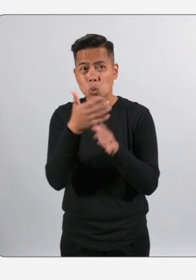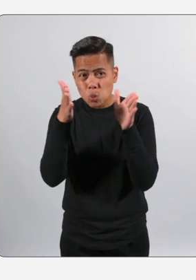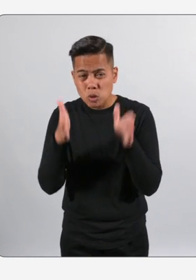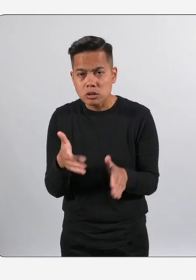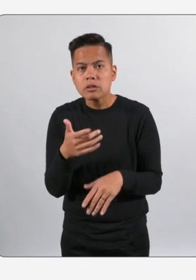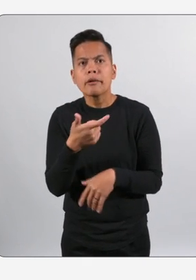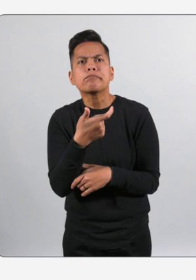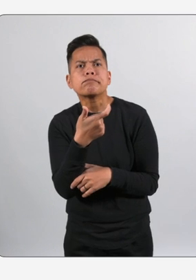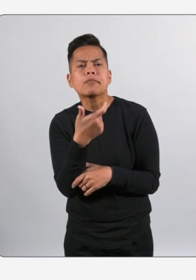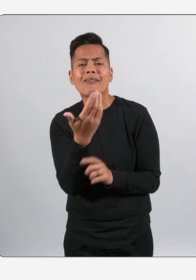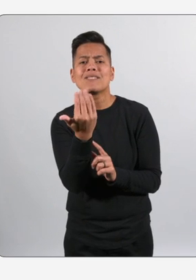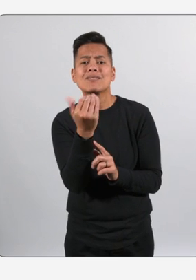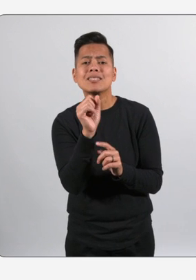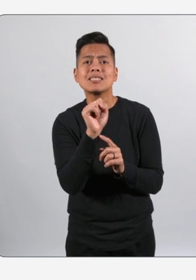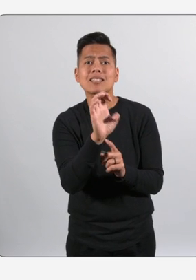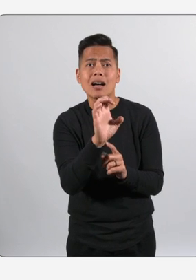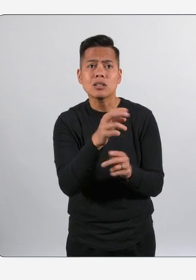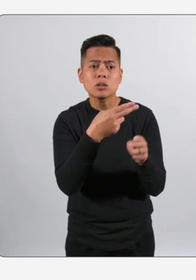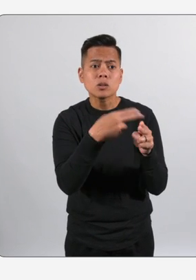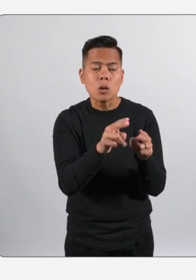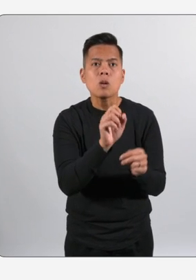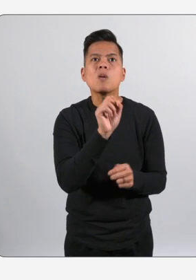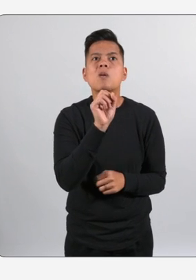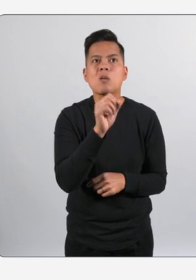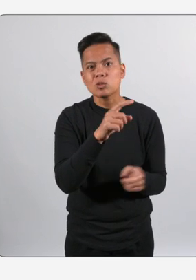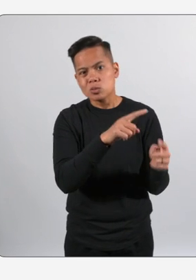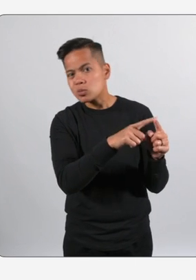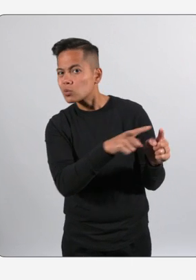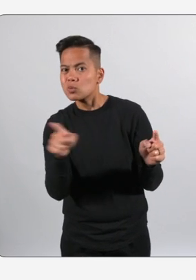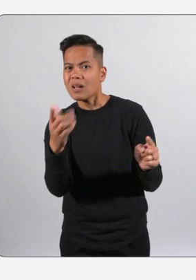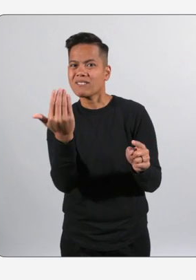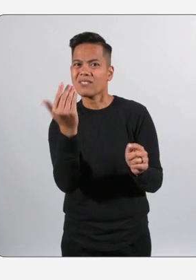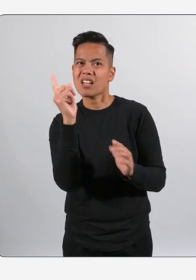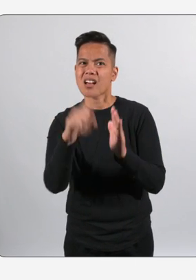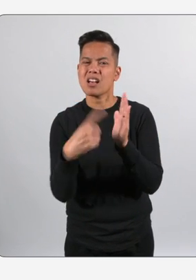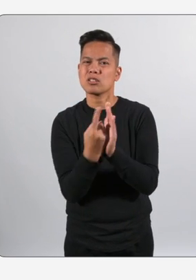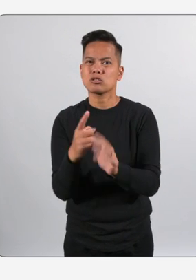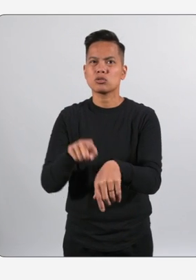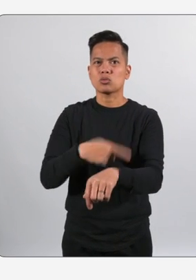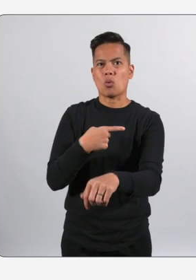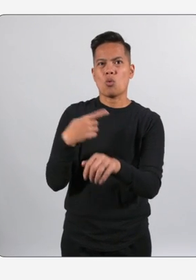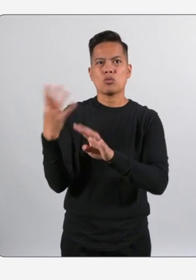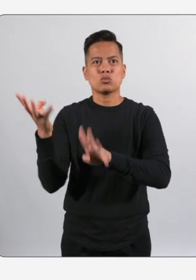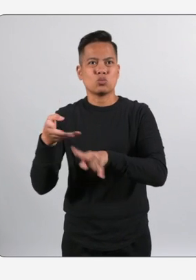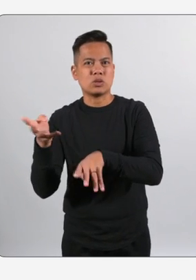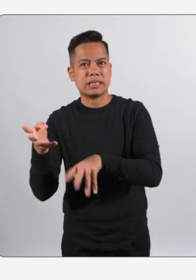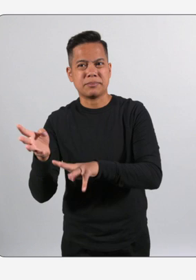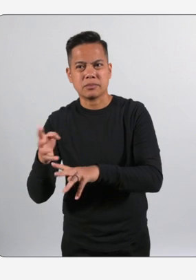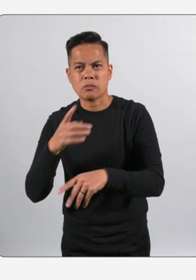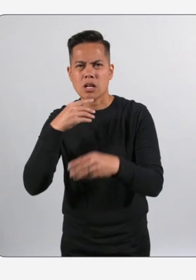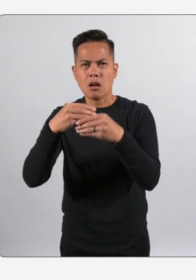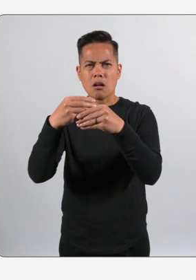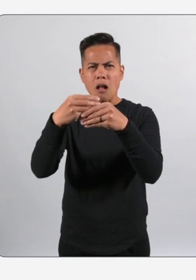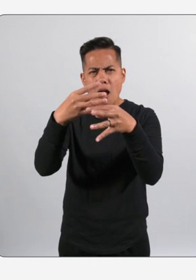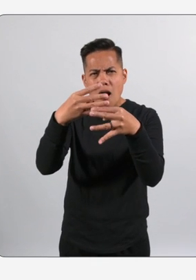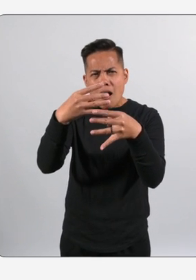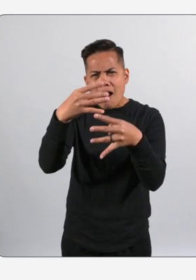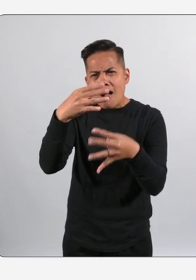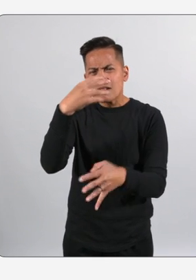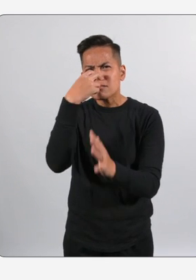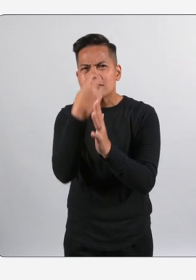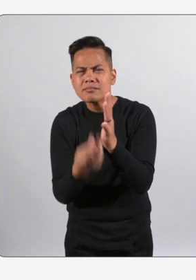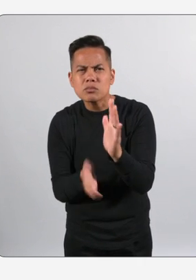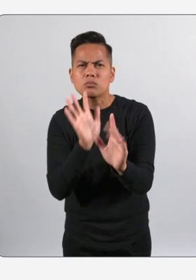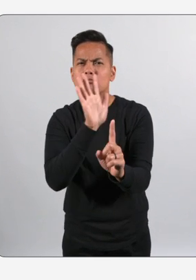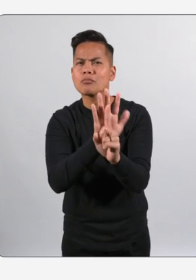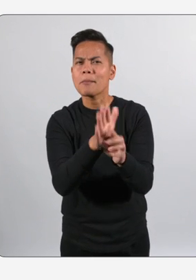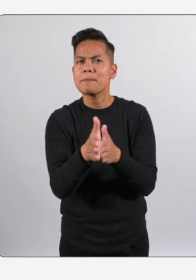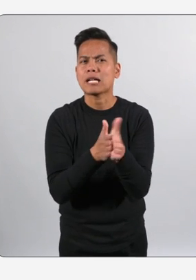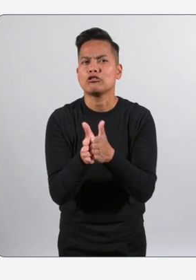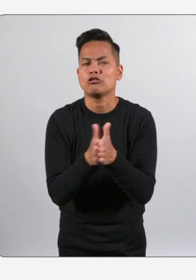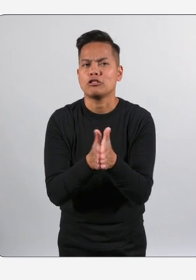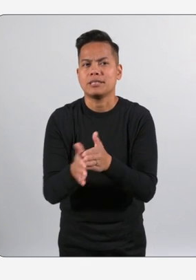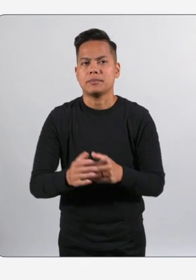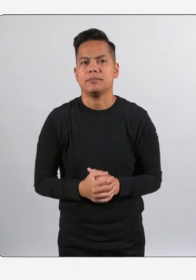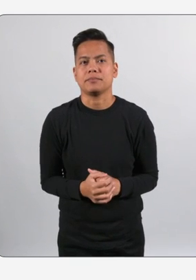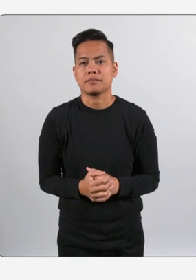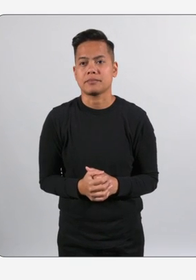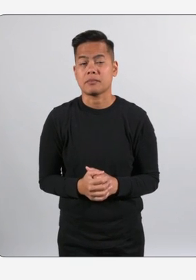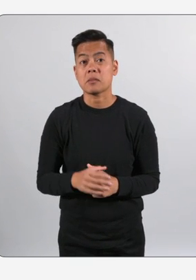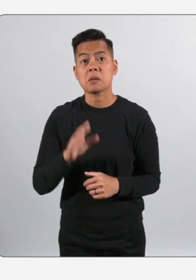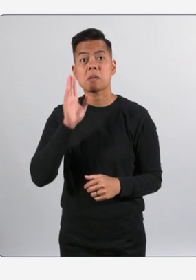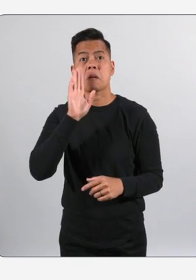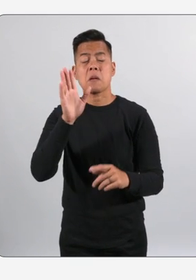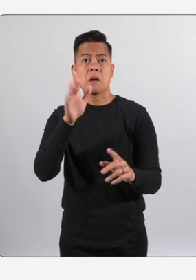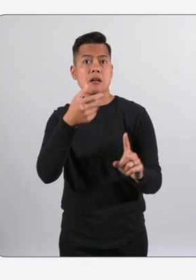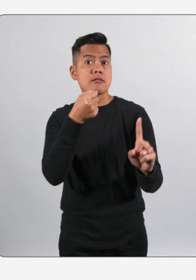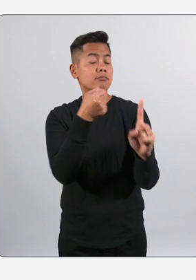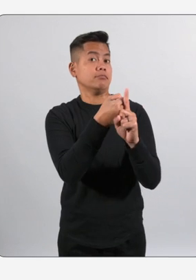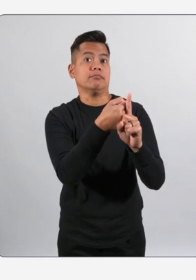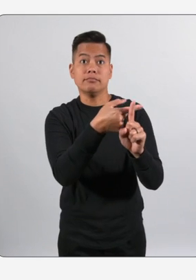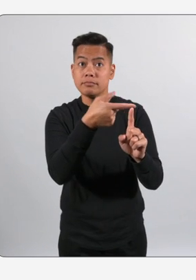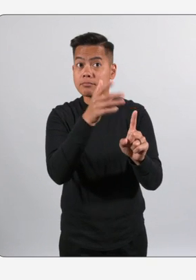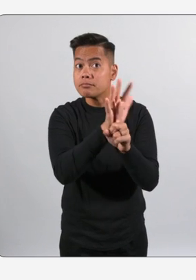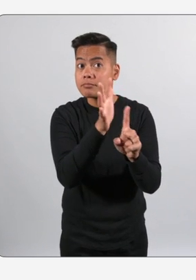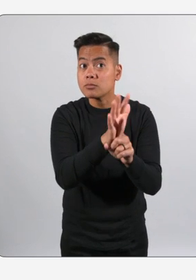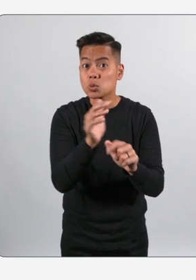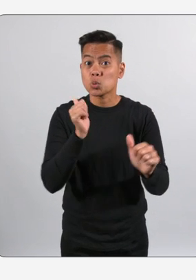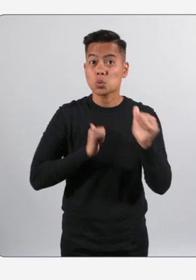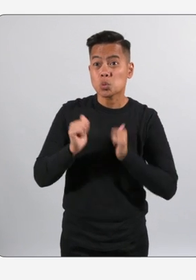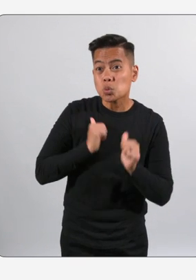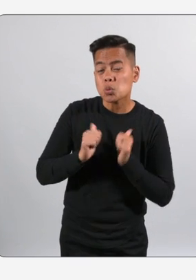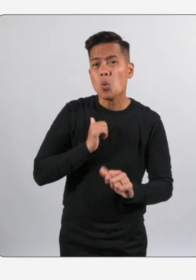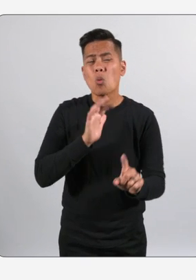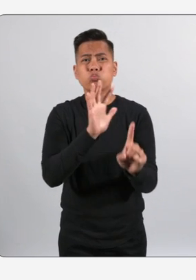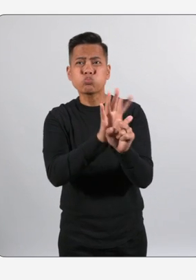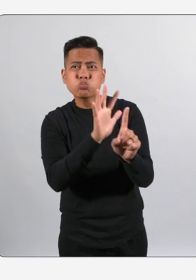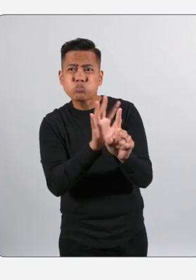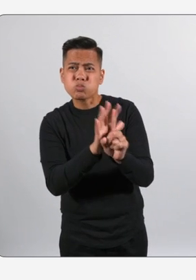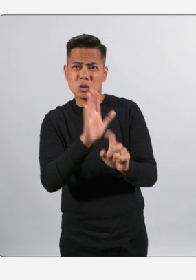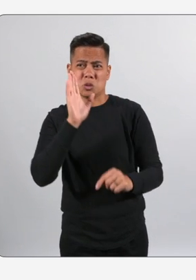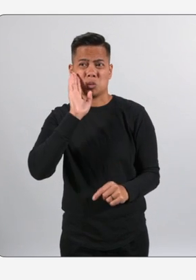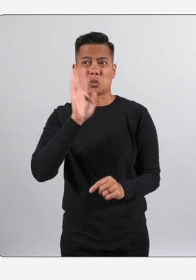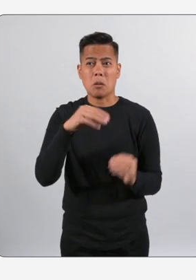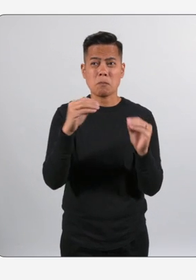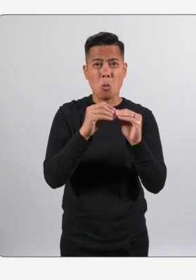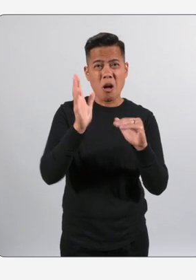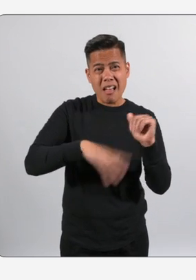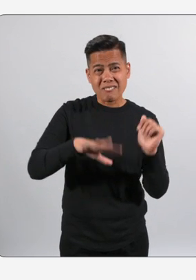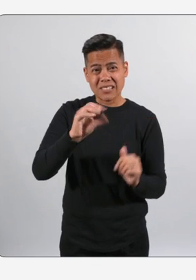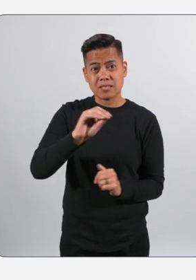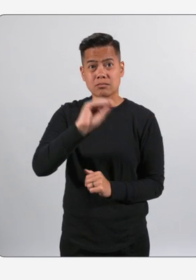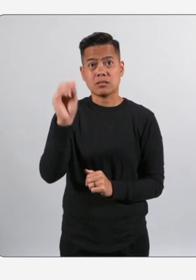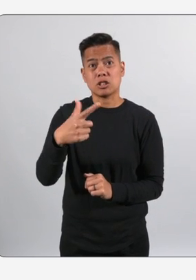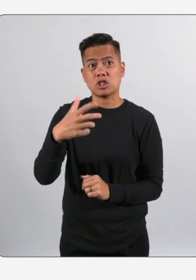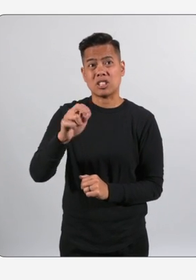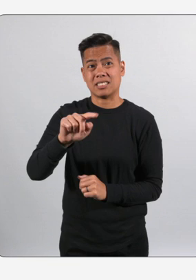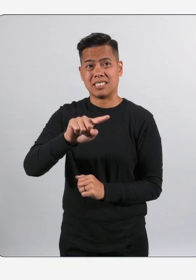to 15 hour livestreams. of Gen Z say they watch content